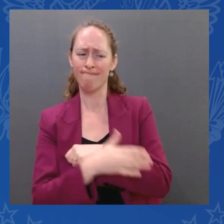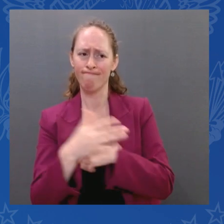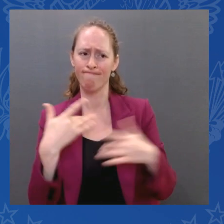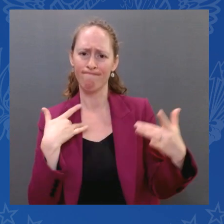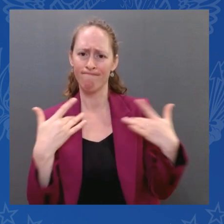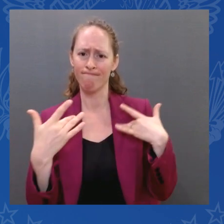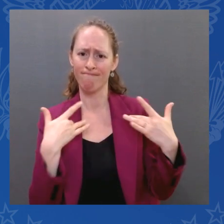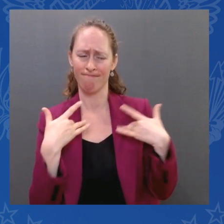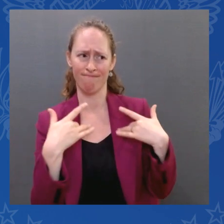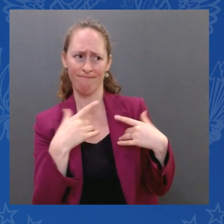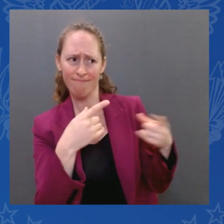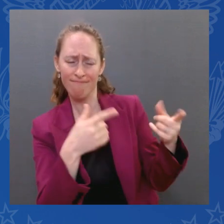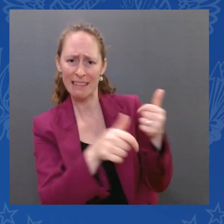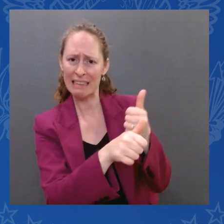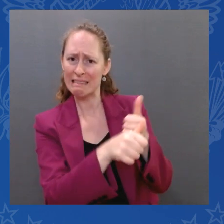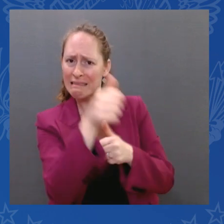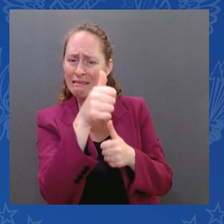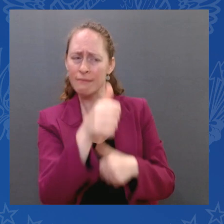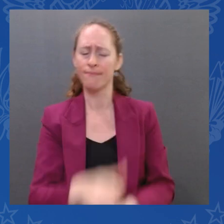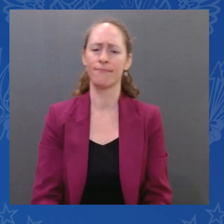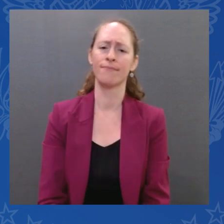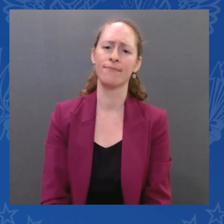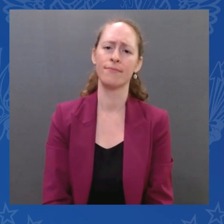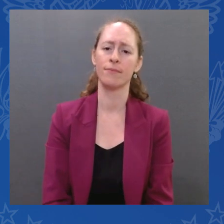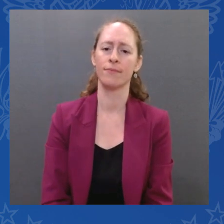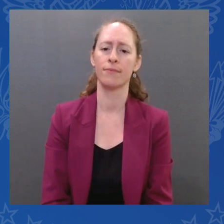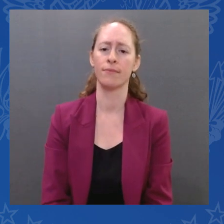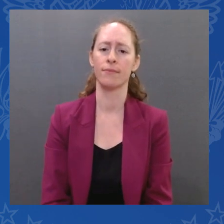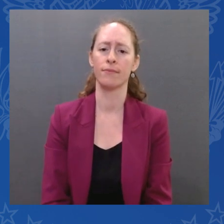was just a few weeks before a terrible war broke out.